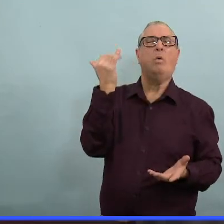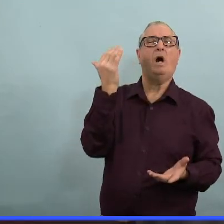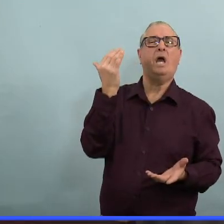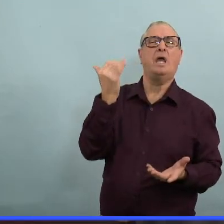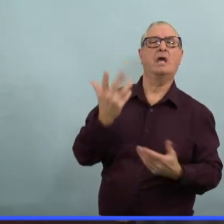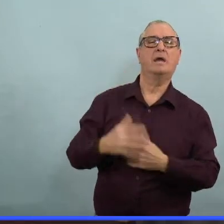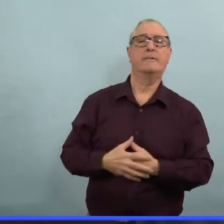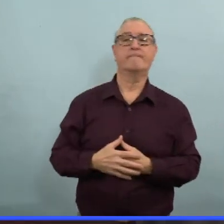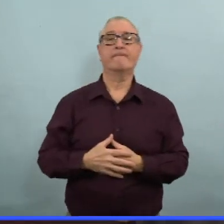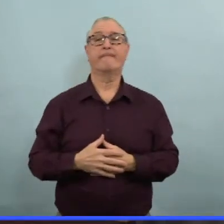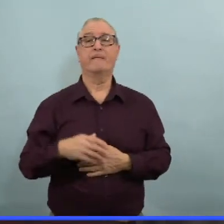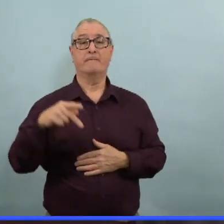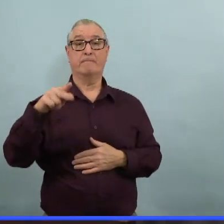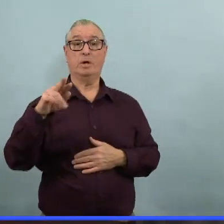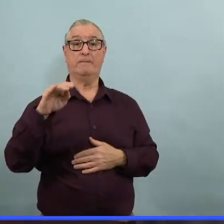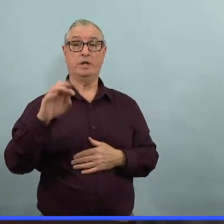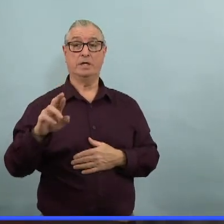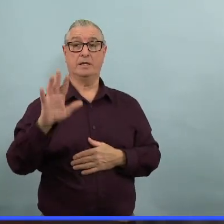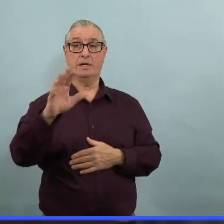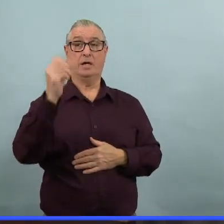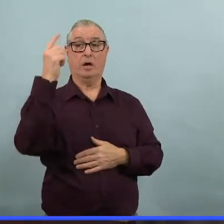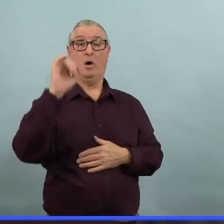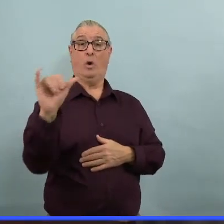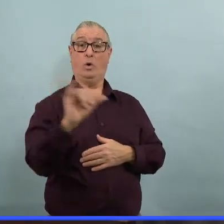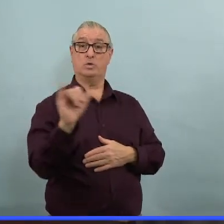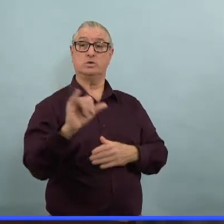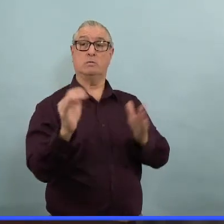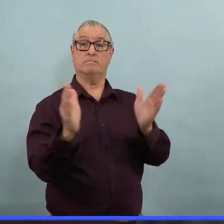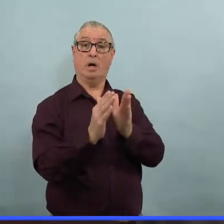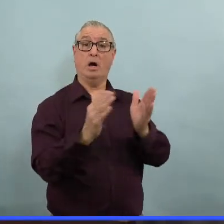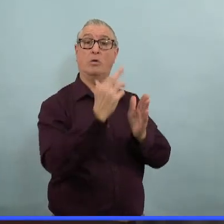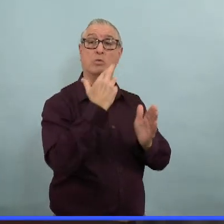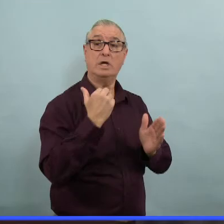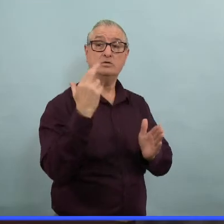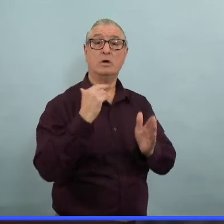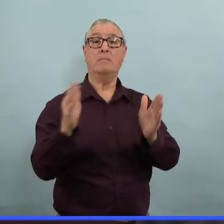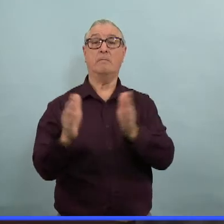and those businesses and uh obviously that's why we're introducing further supports for them today